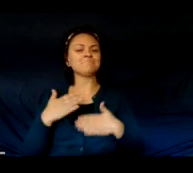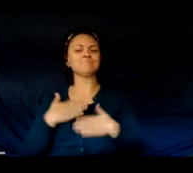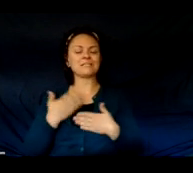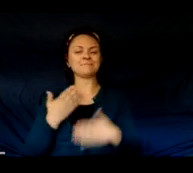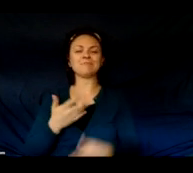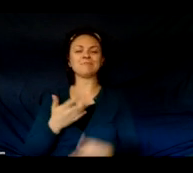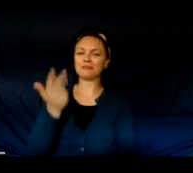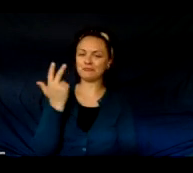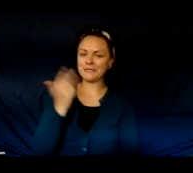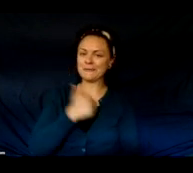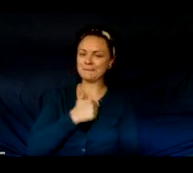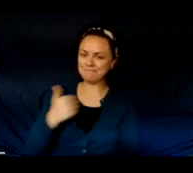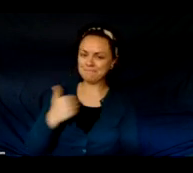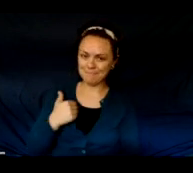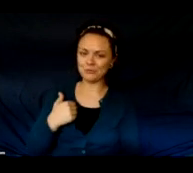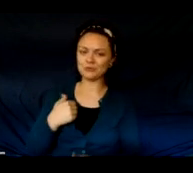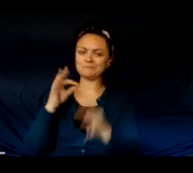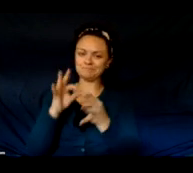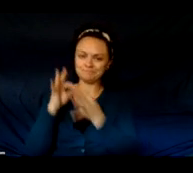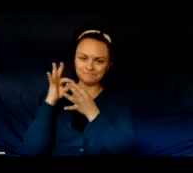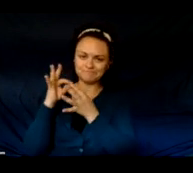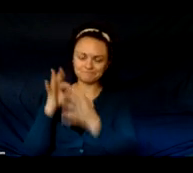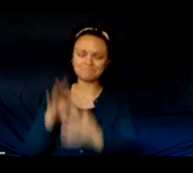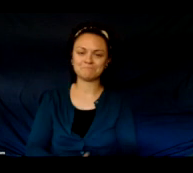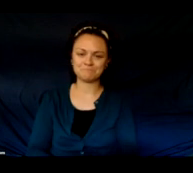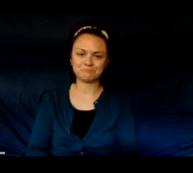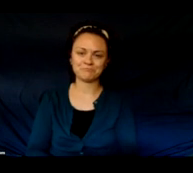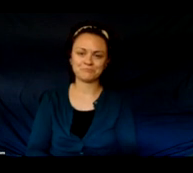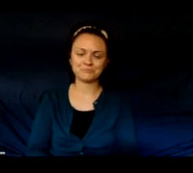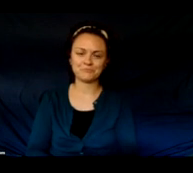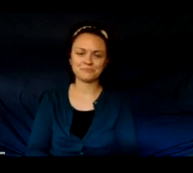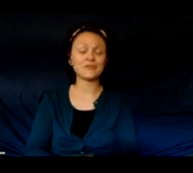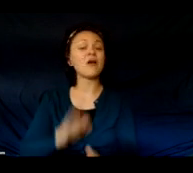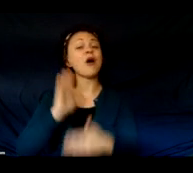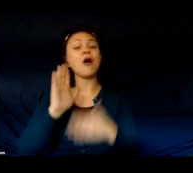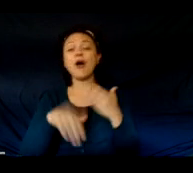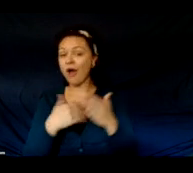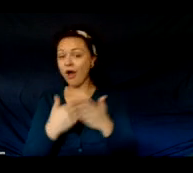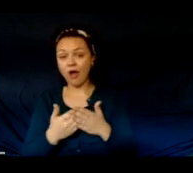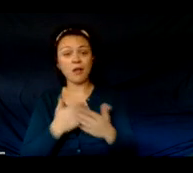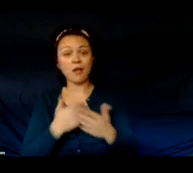of our advisory committee. And all members of our advisory committee